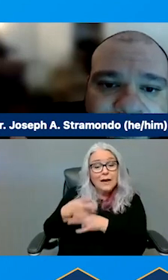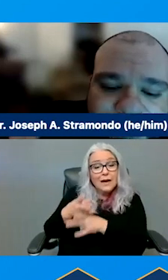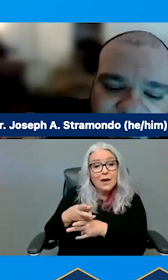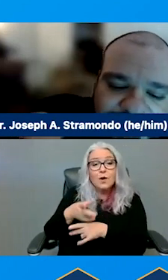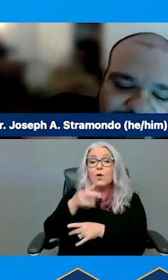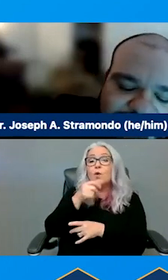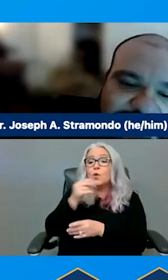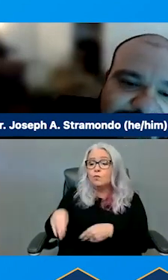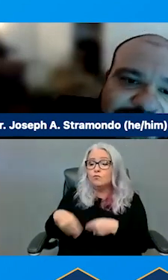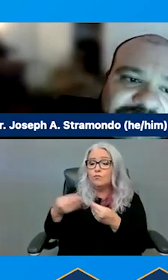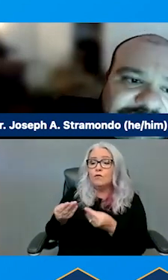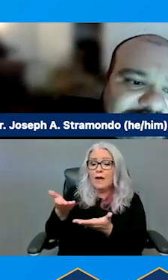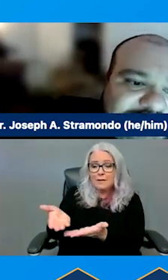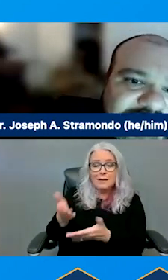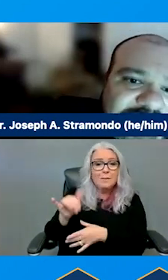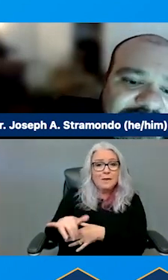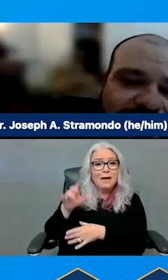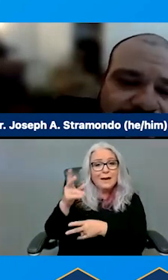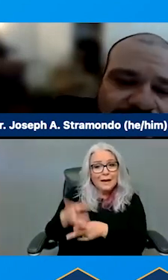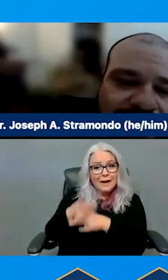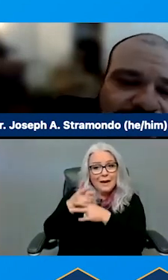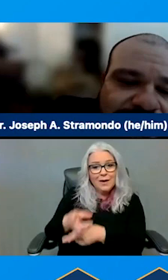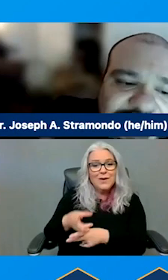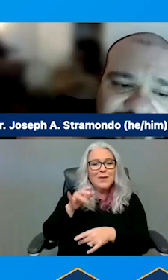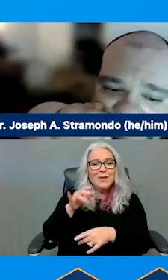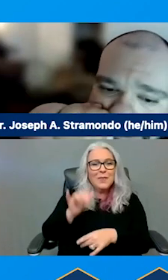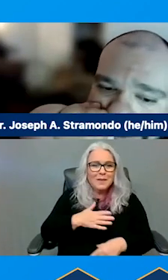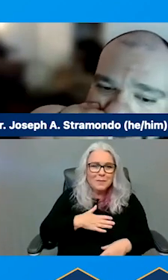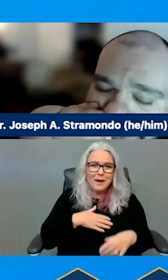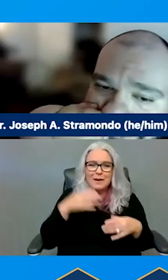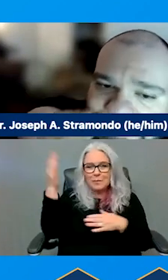provides that care. That's my talk for today. Hopefully we